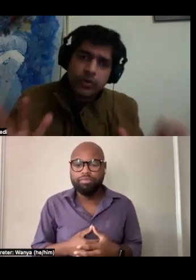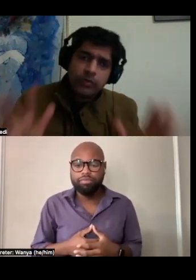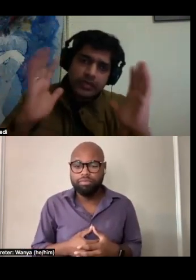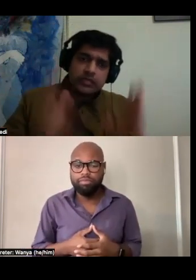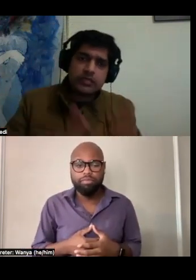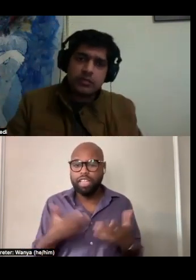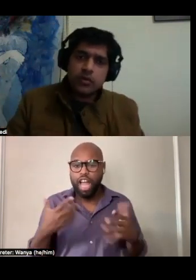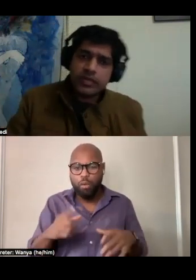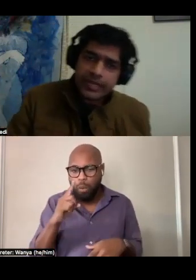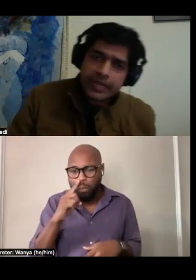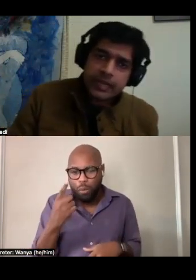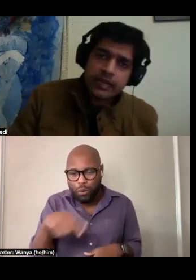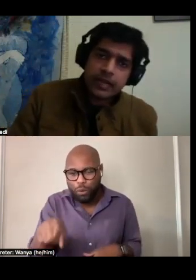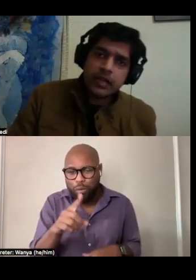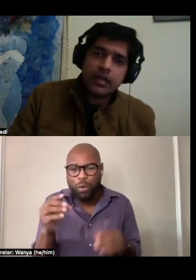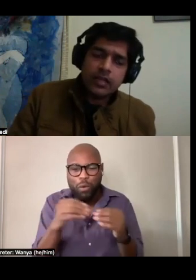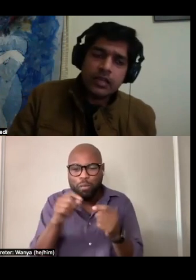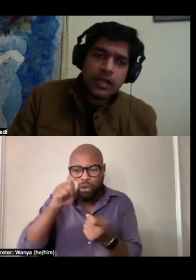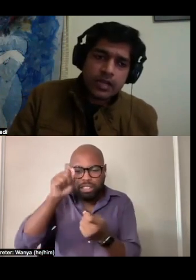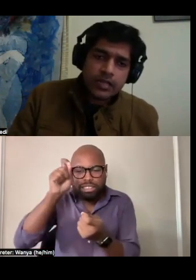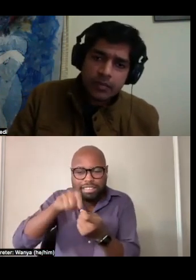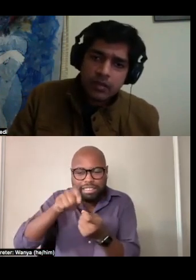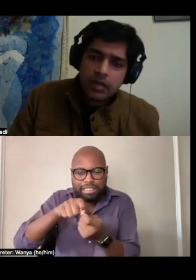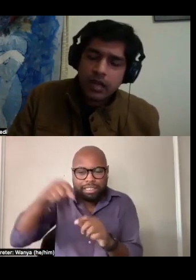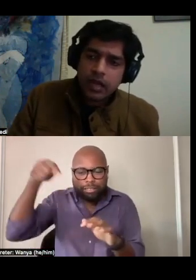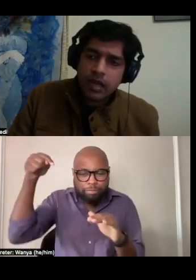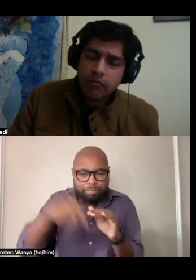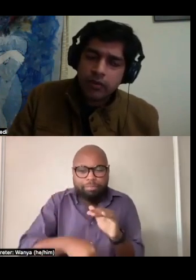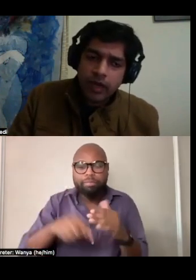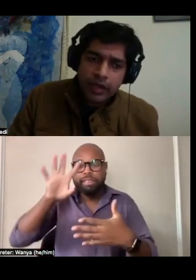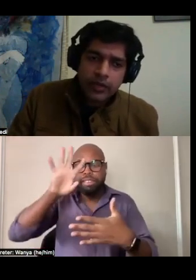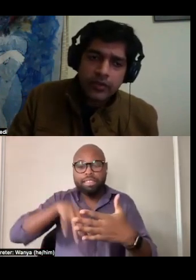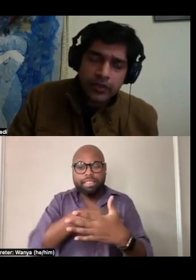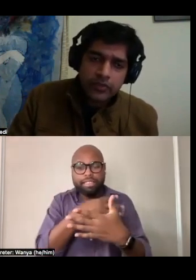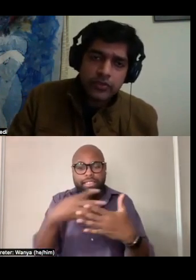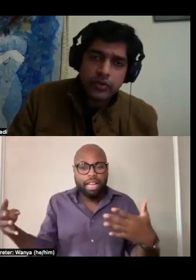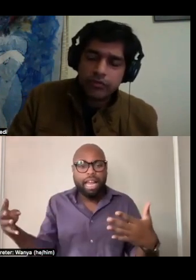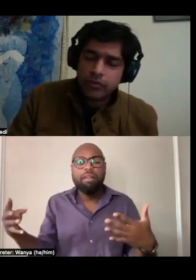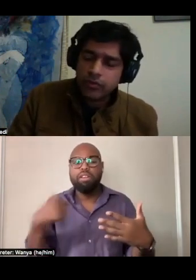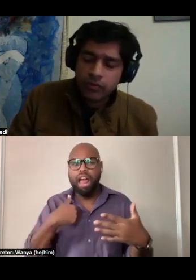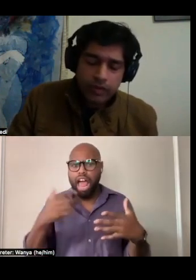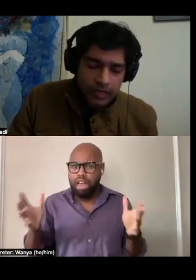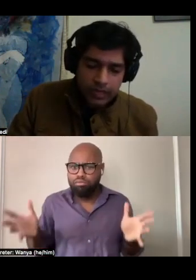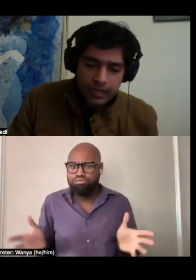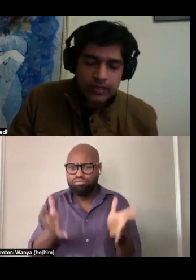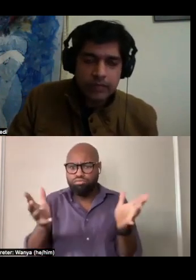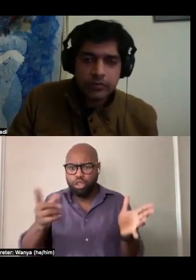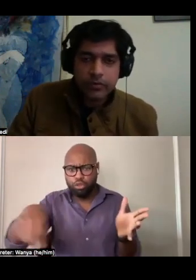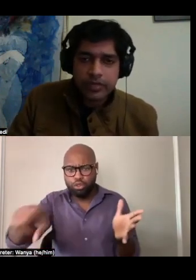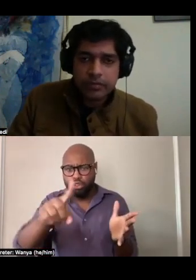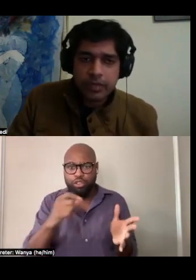but this is the more detailed table. I would highly encourage you if you don't get time to read the paper,